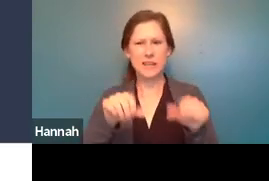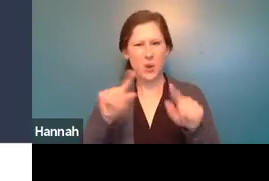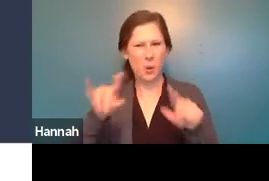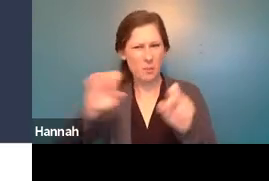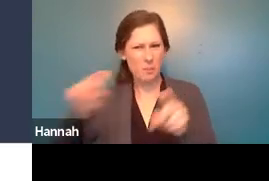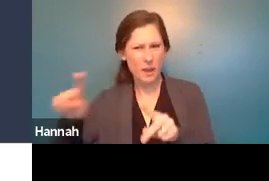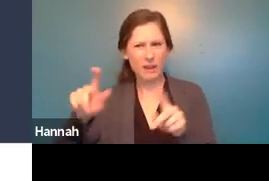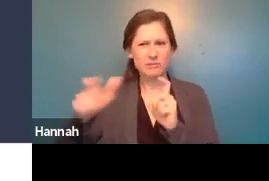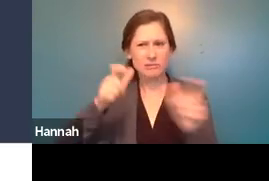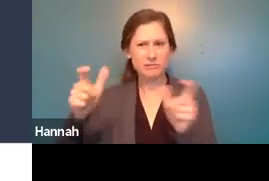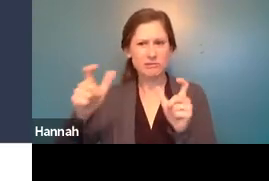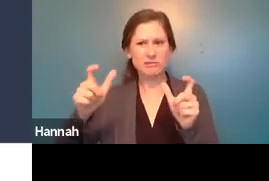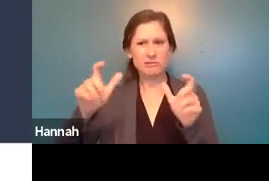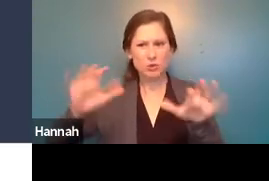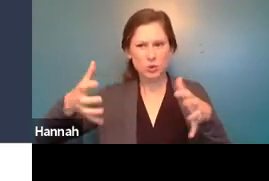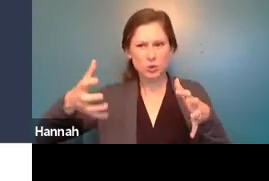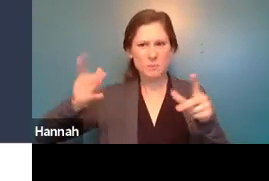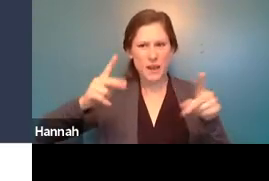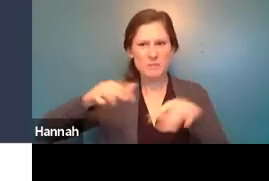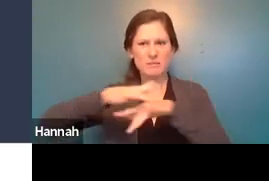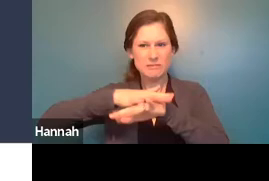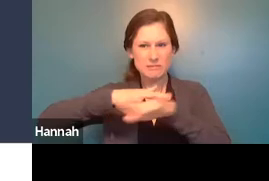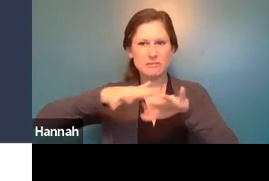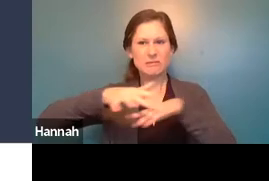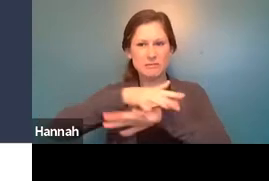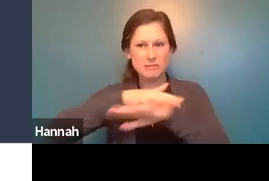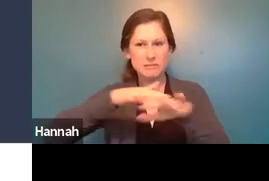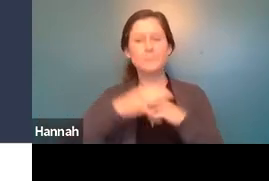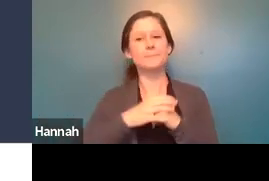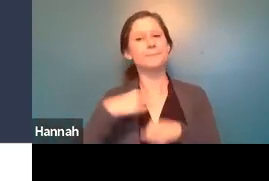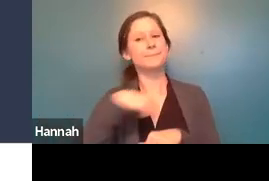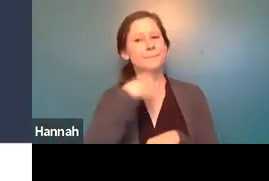large spaces together. The one benefit that we have over a